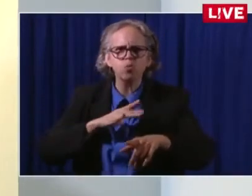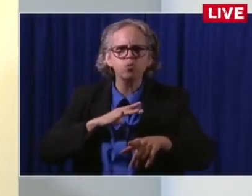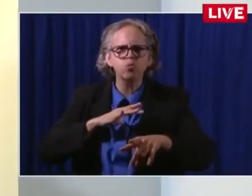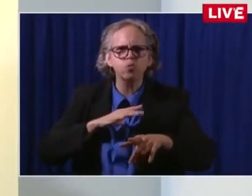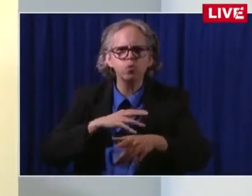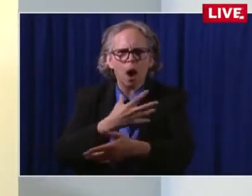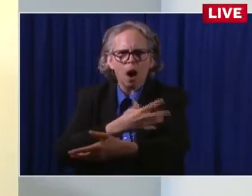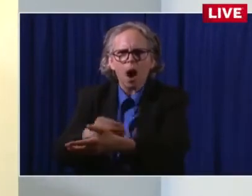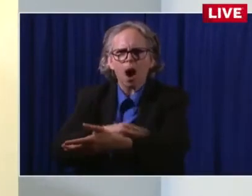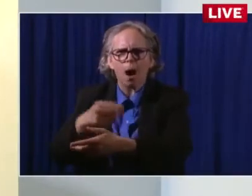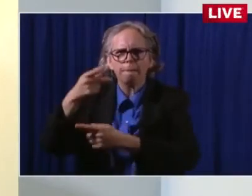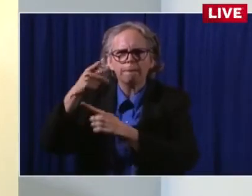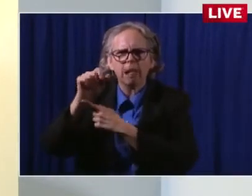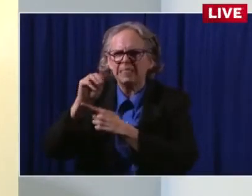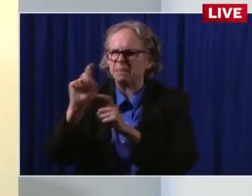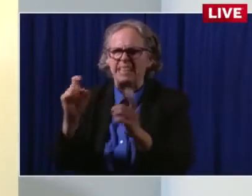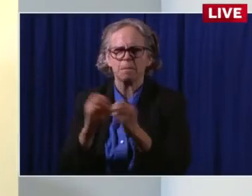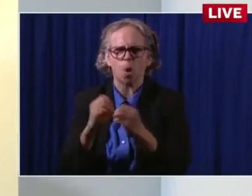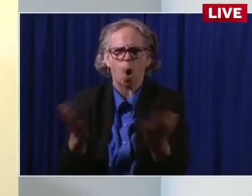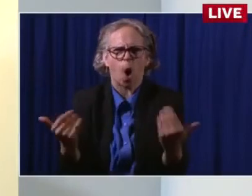MEDICAL FACILITIES ARE HAVING SUCCESS WITH THIS.